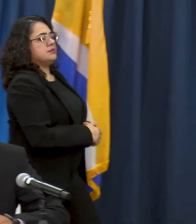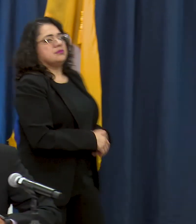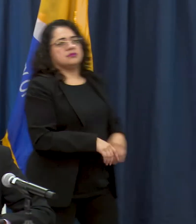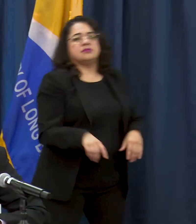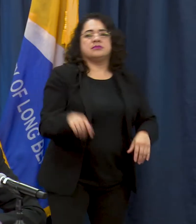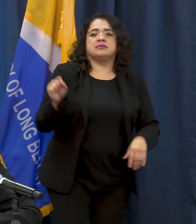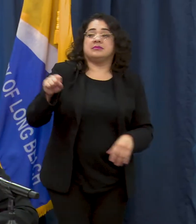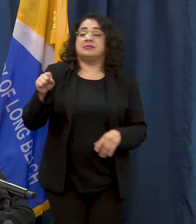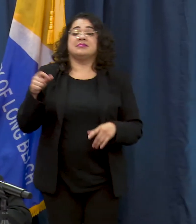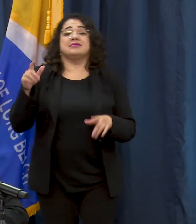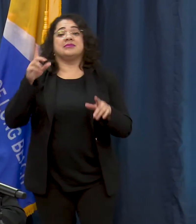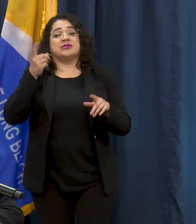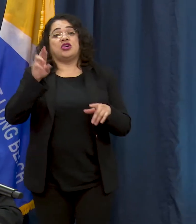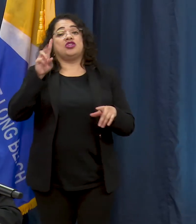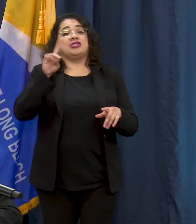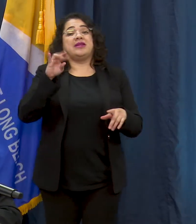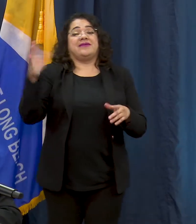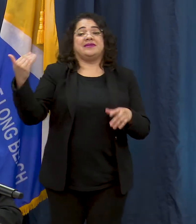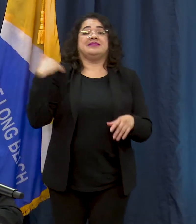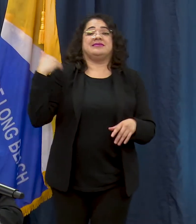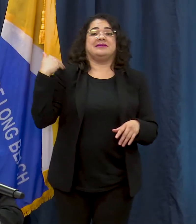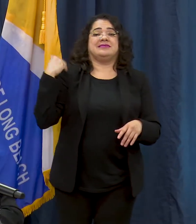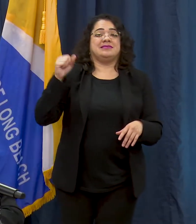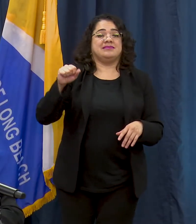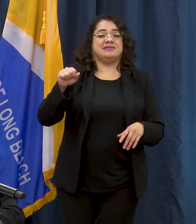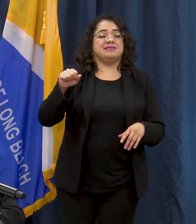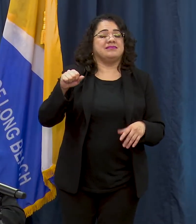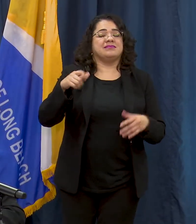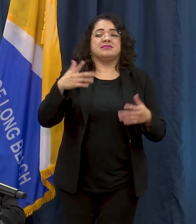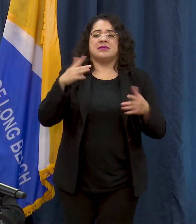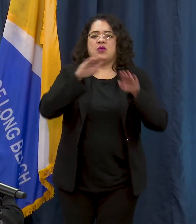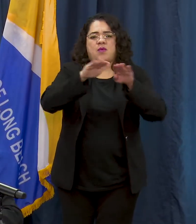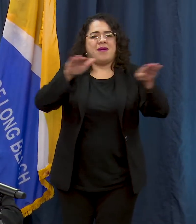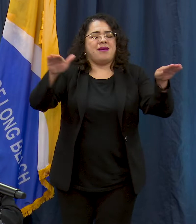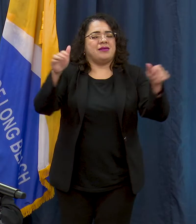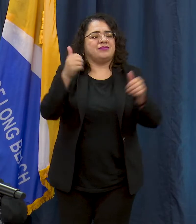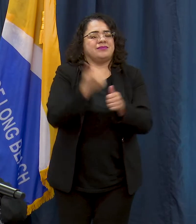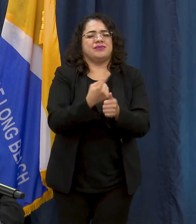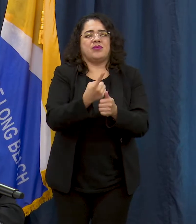of reminding us that we still have a lot of information to collect to know how